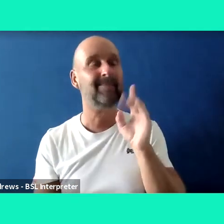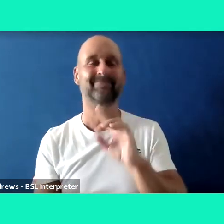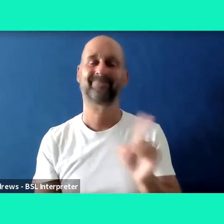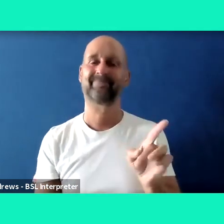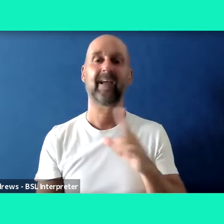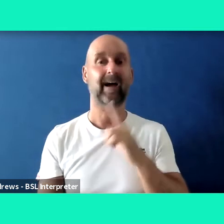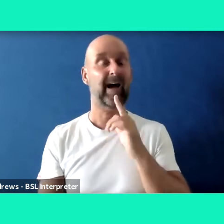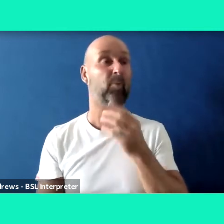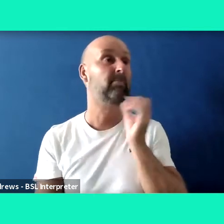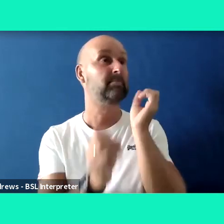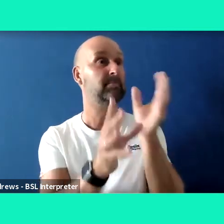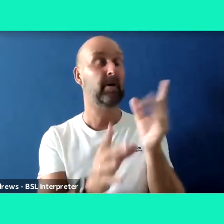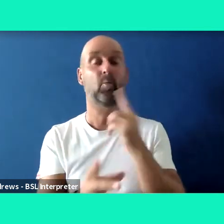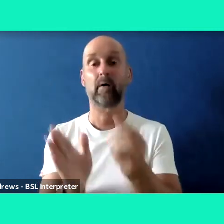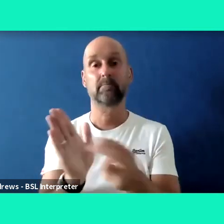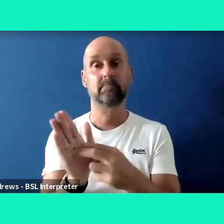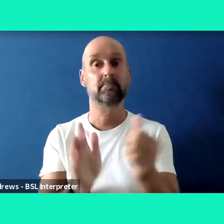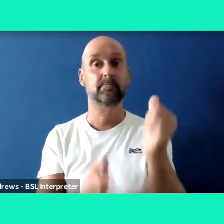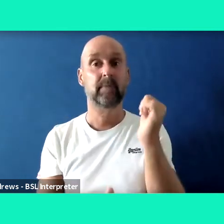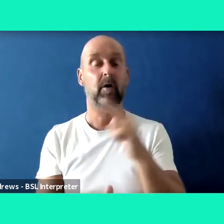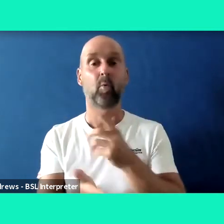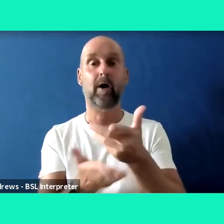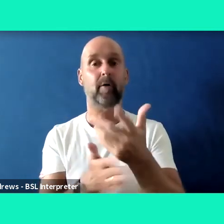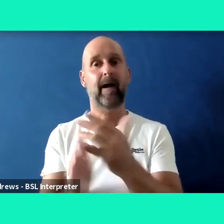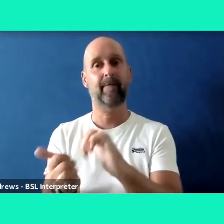but as noted recently when I consulted friends as I prepped for the Council for